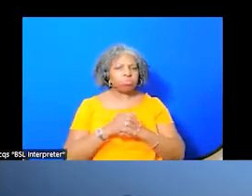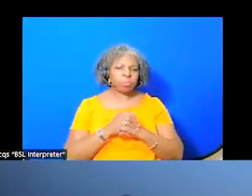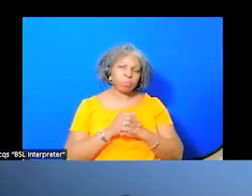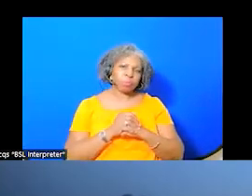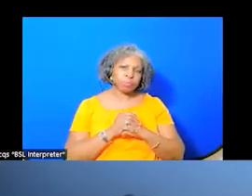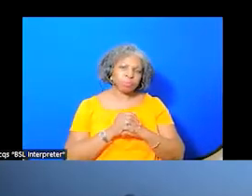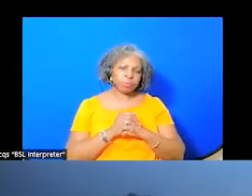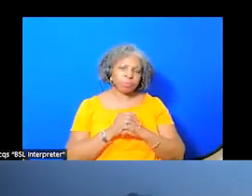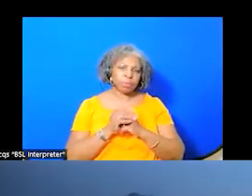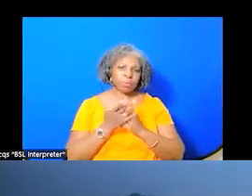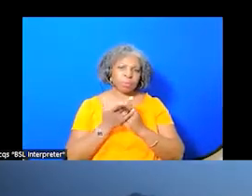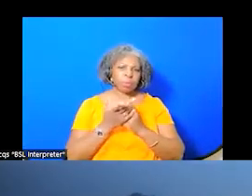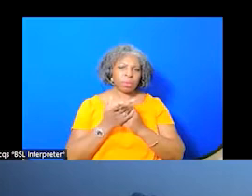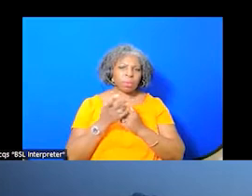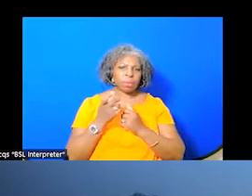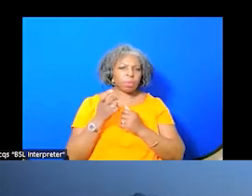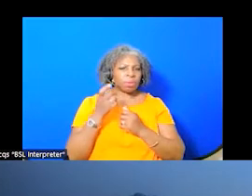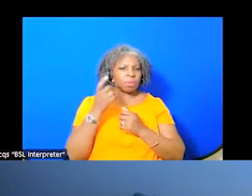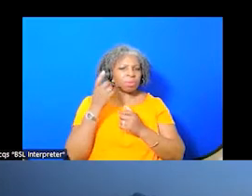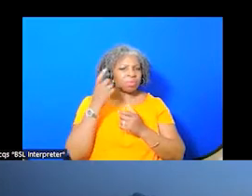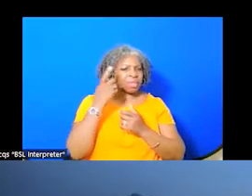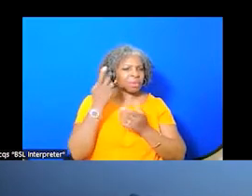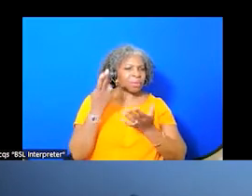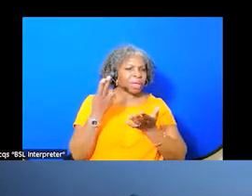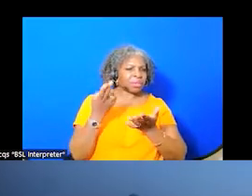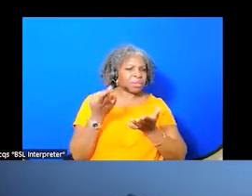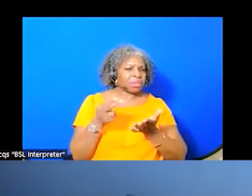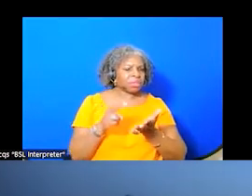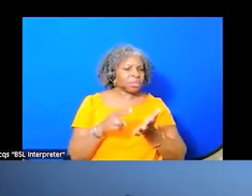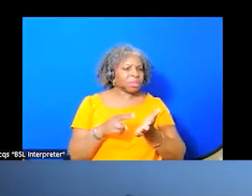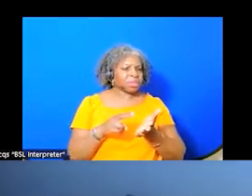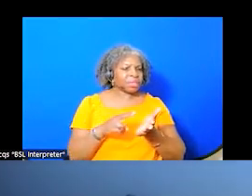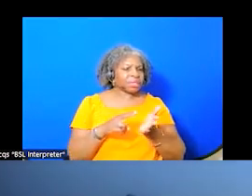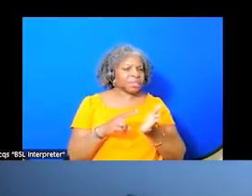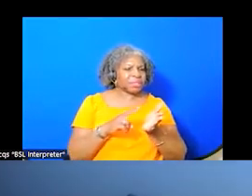Thinking about it in terms of nested systems, what do you think the people